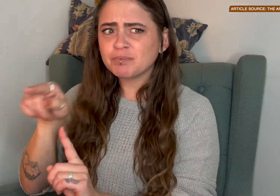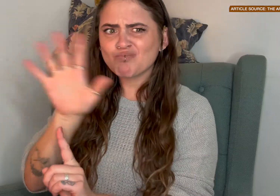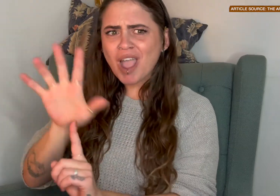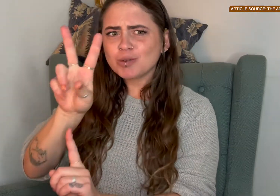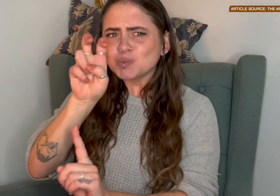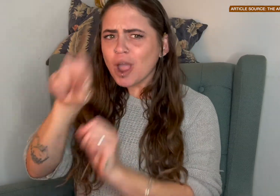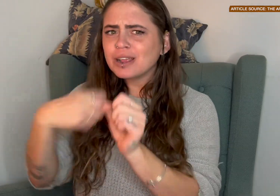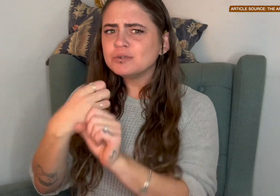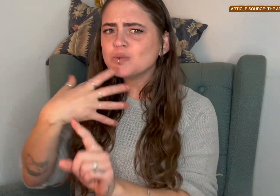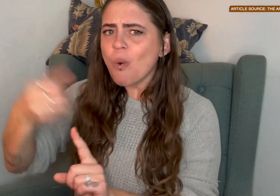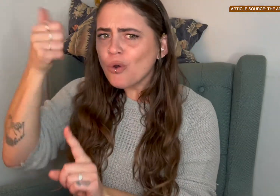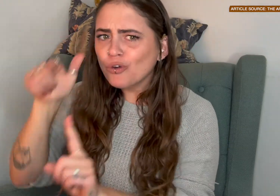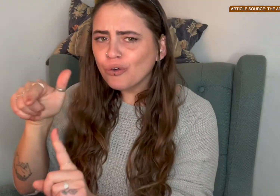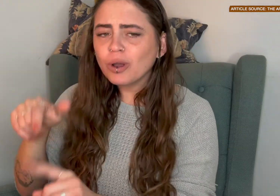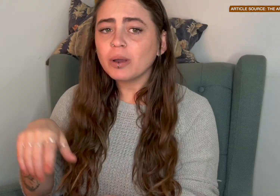which is around 200 years older,